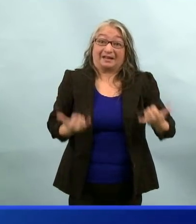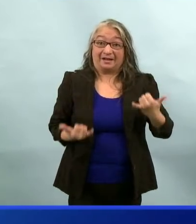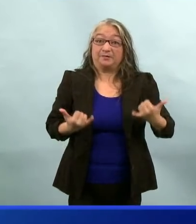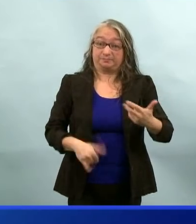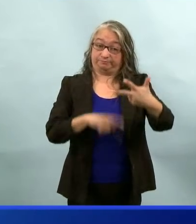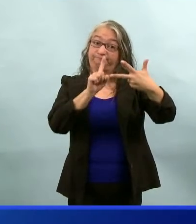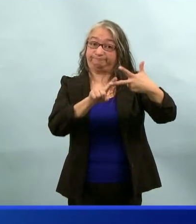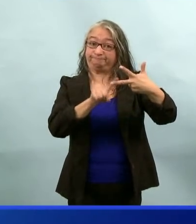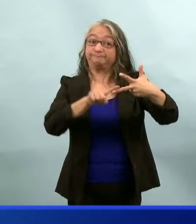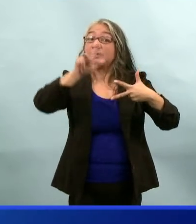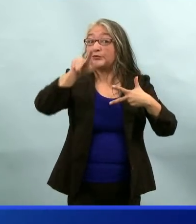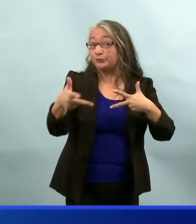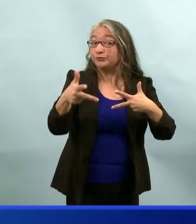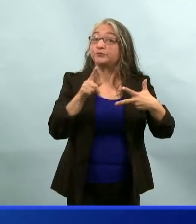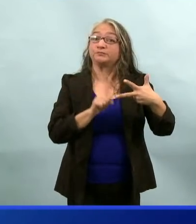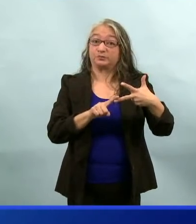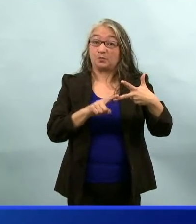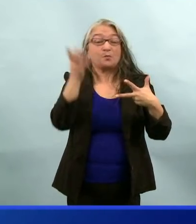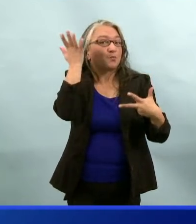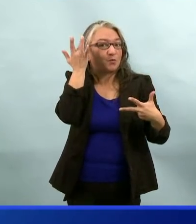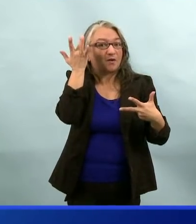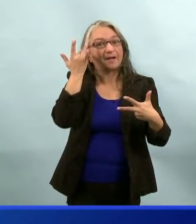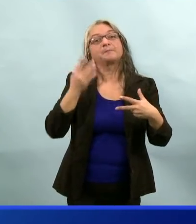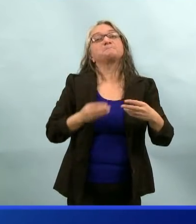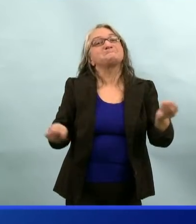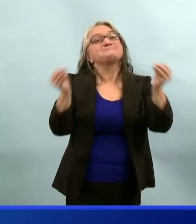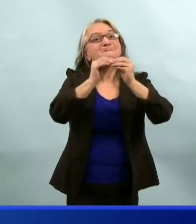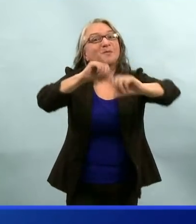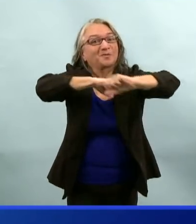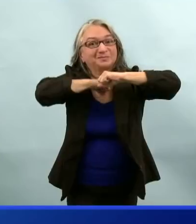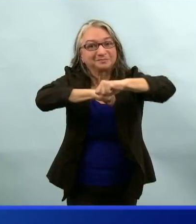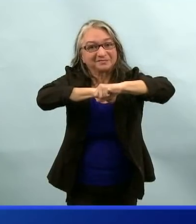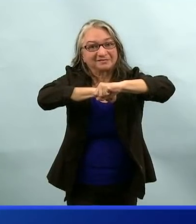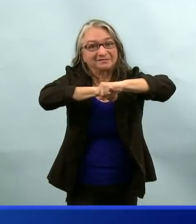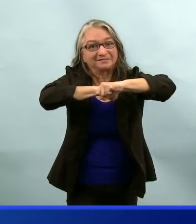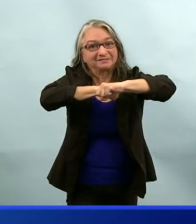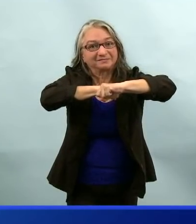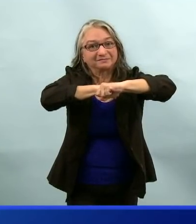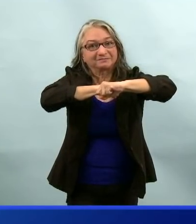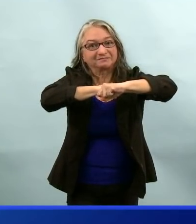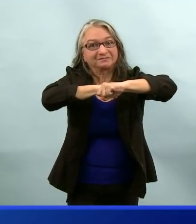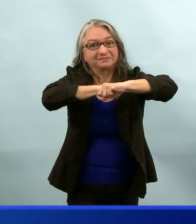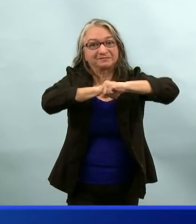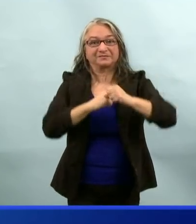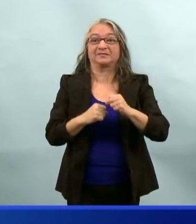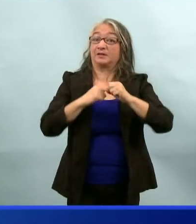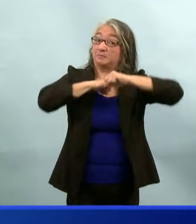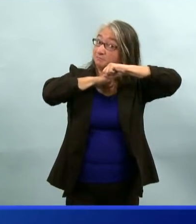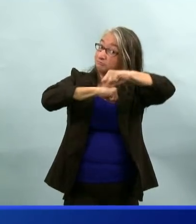protection and that includes a benefit of offering protection against all variants including omicron